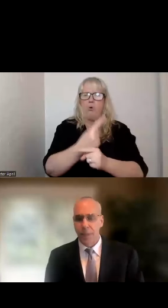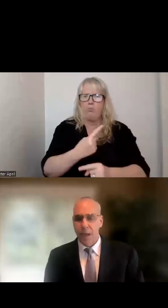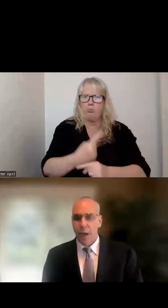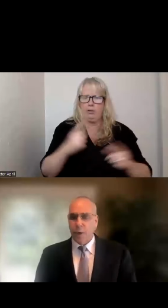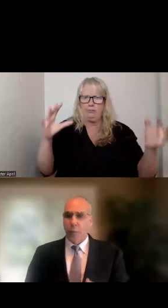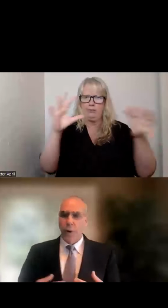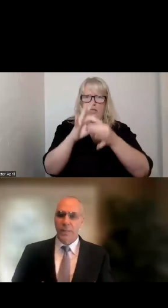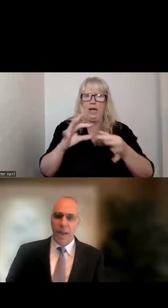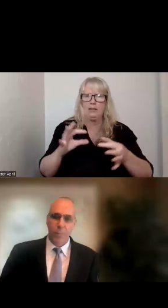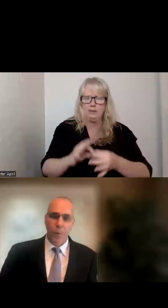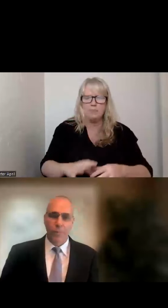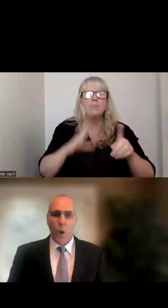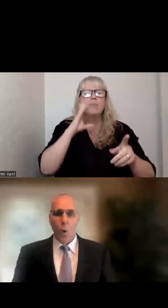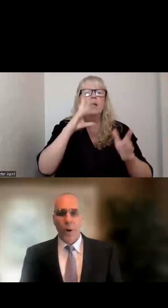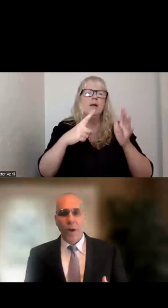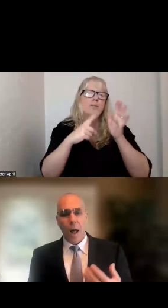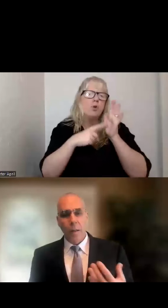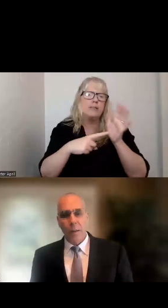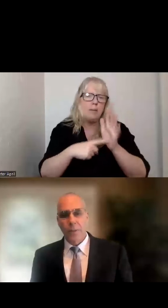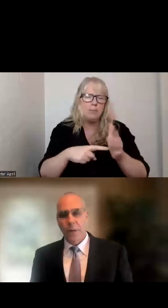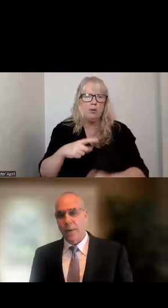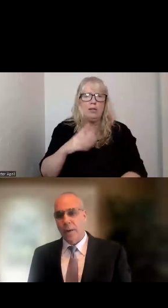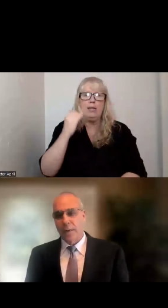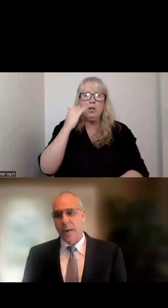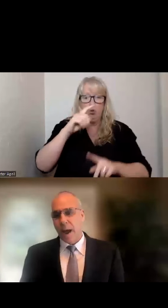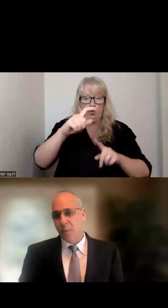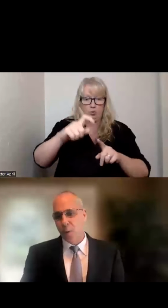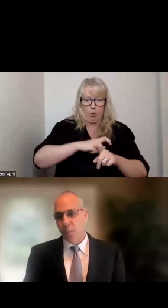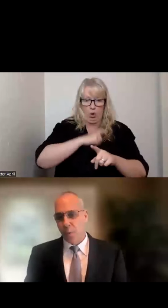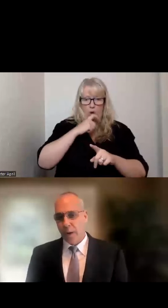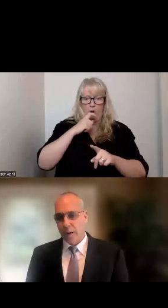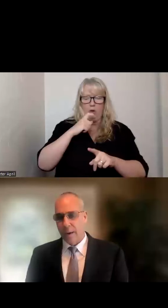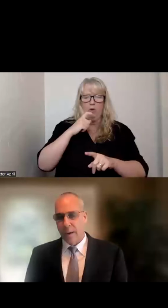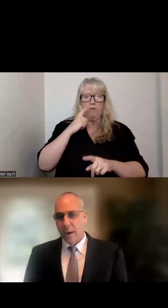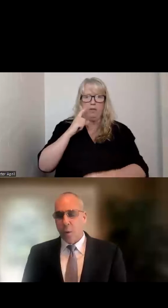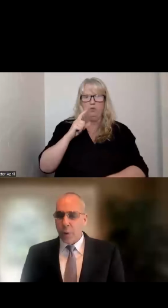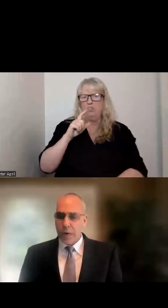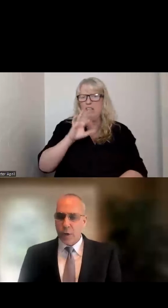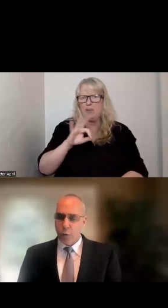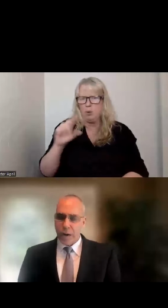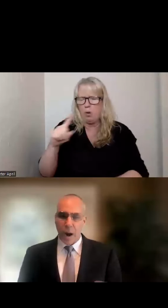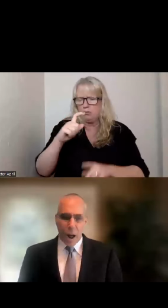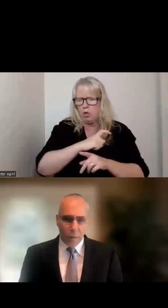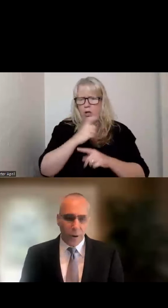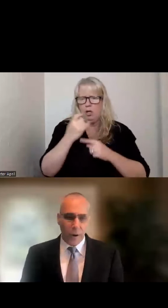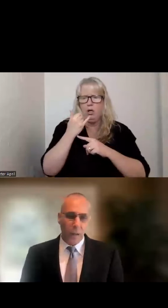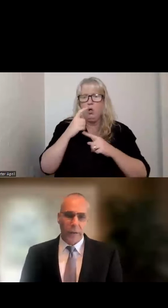SO WHEN A CALL COMES IN THROUGH 911, WE NEED TO TRAIN THE CALL